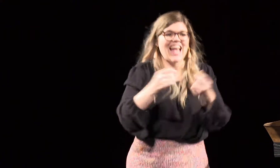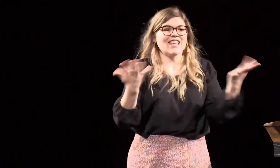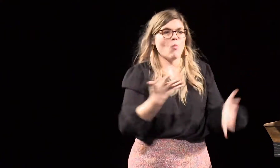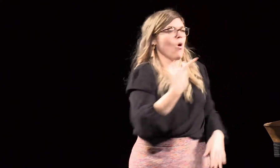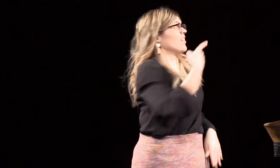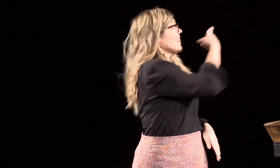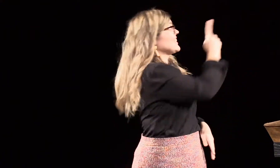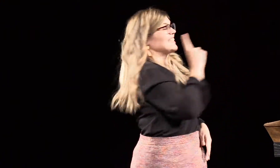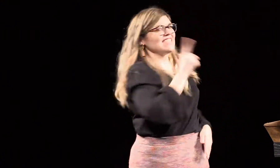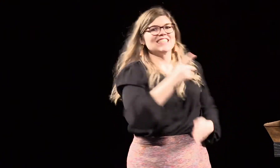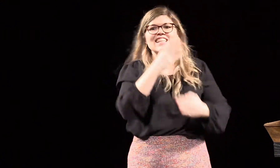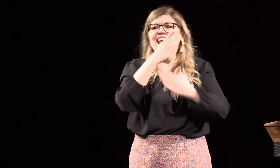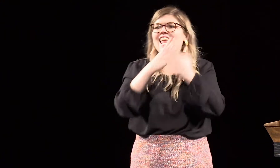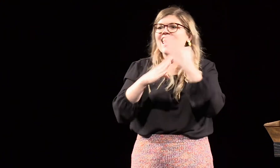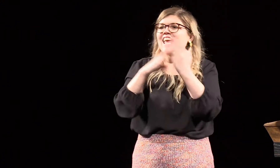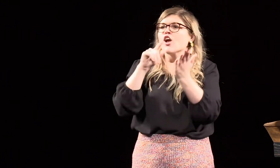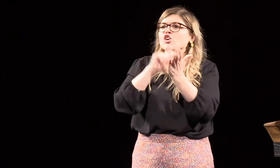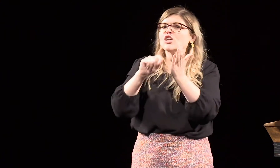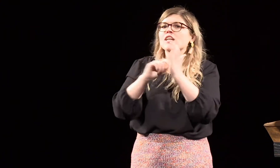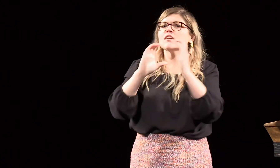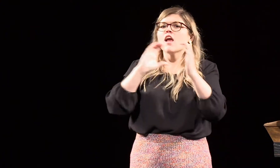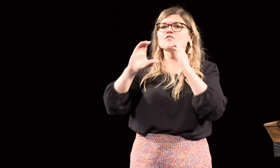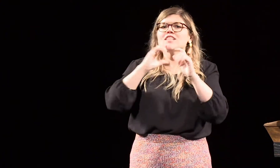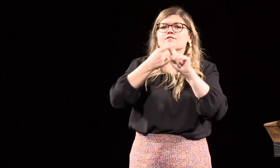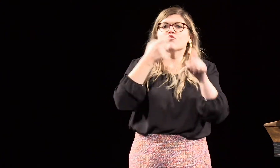That's exactly what this is.